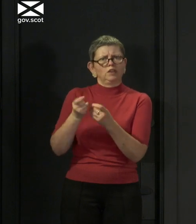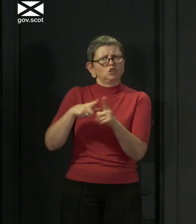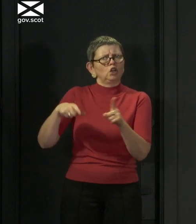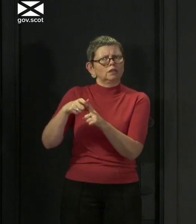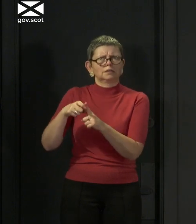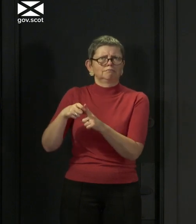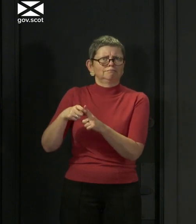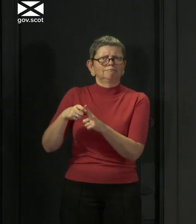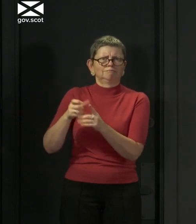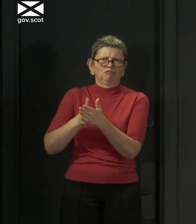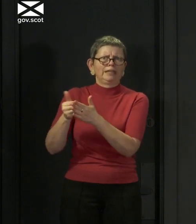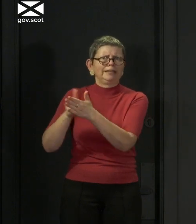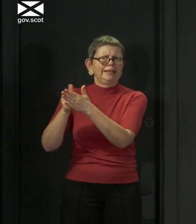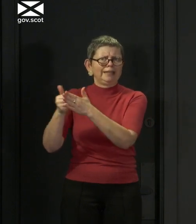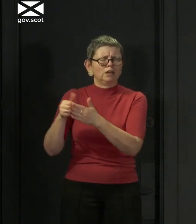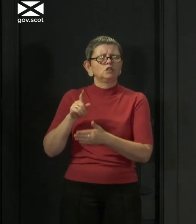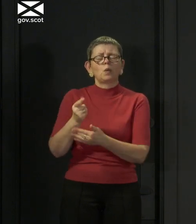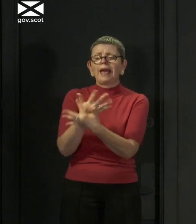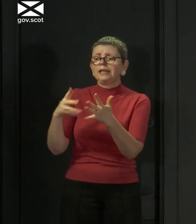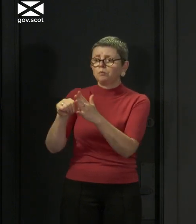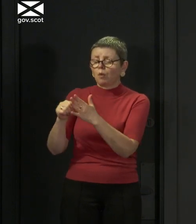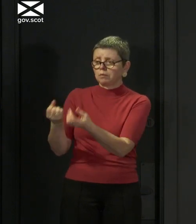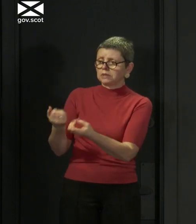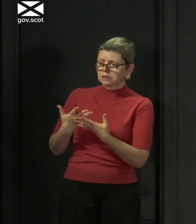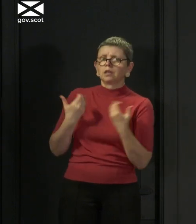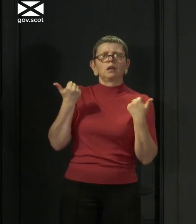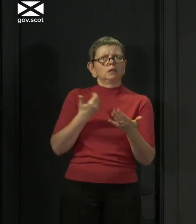we look to pick up these issues and address them as we go along. On testing in particular,